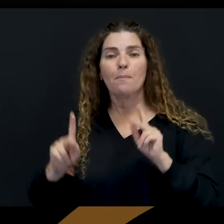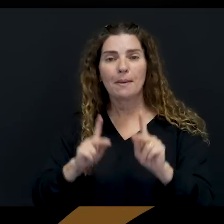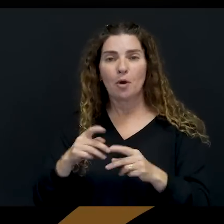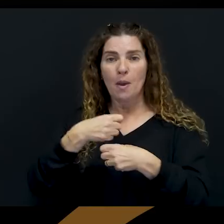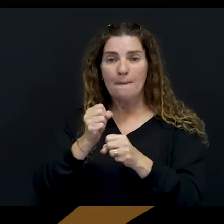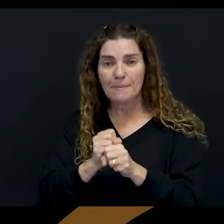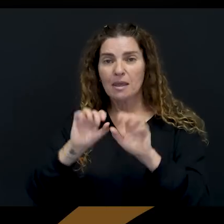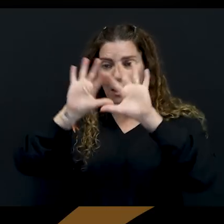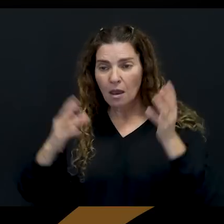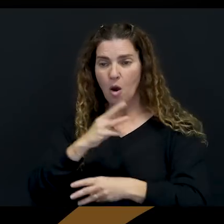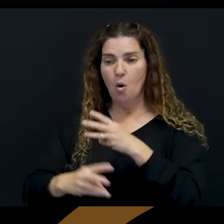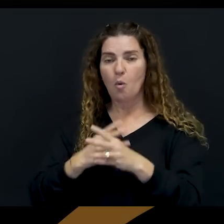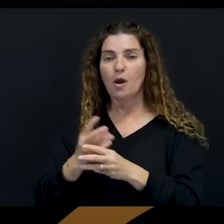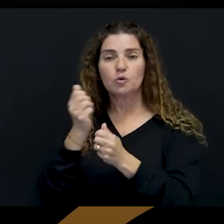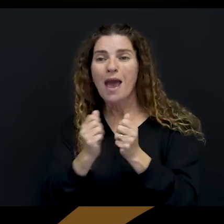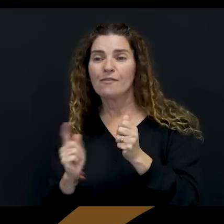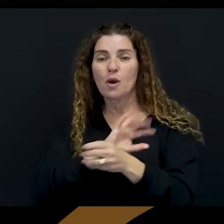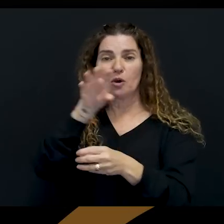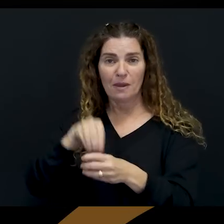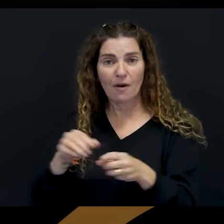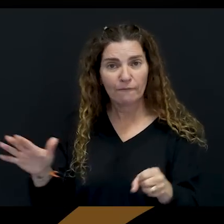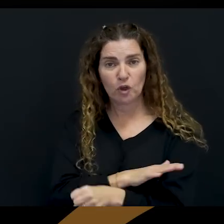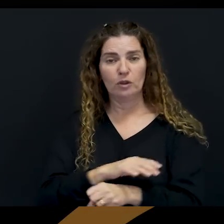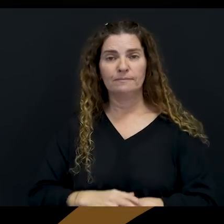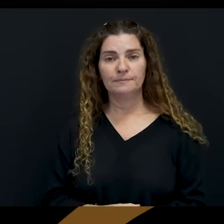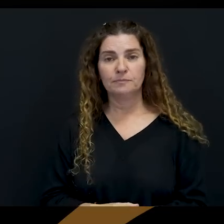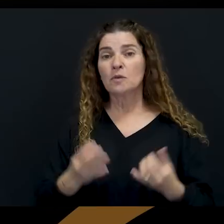about creating a world where everyone can fully participate.